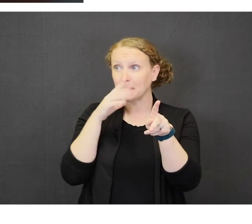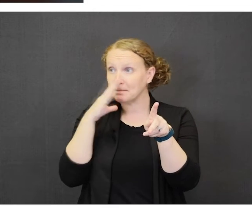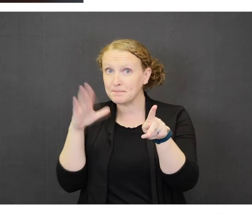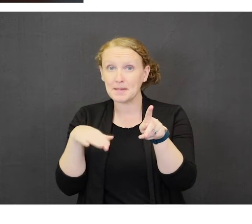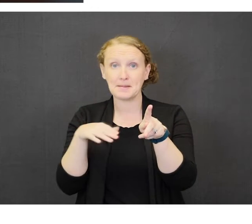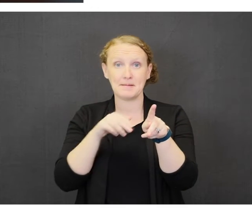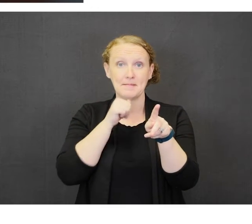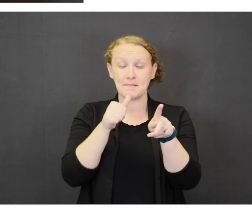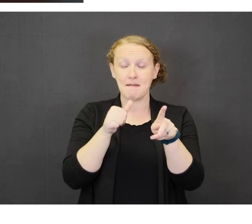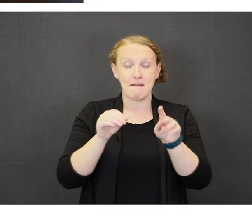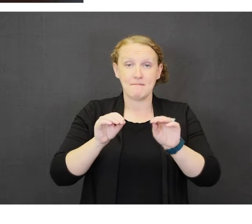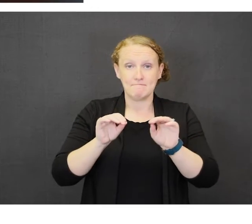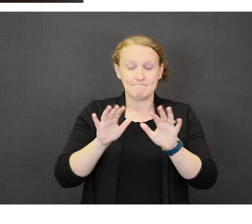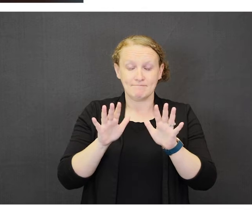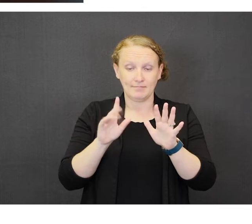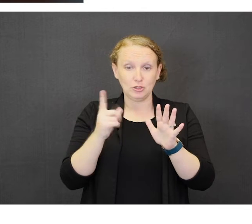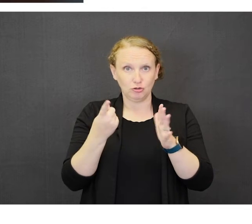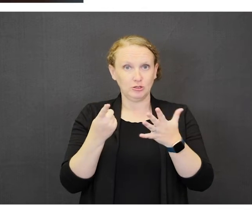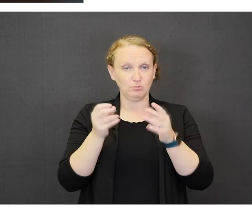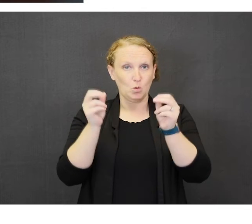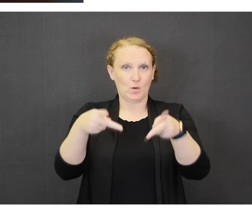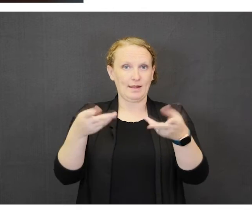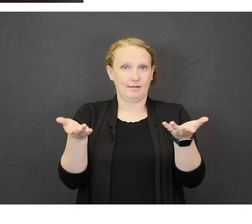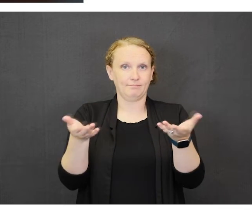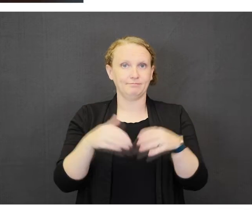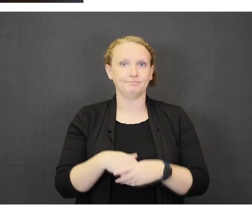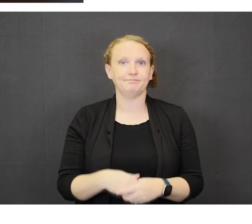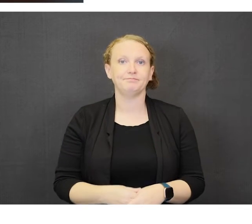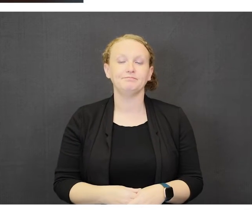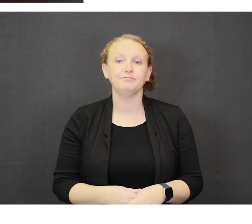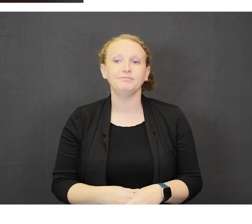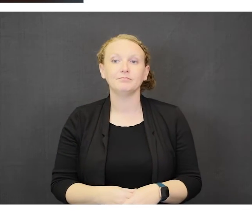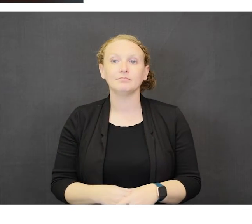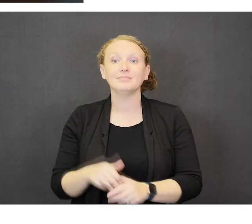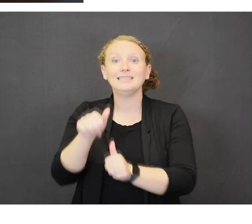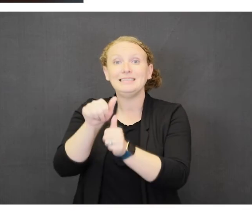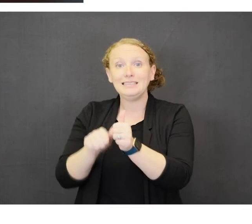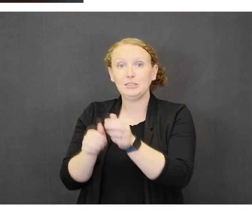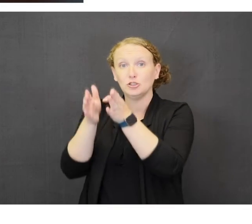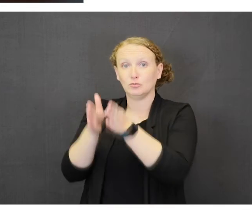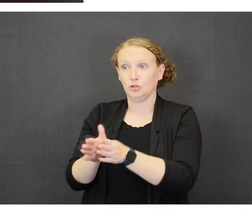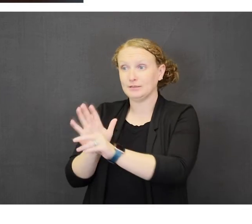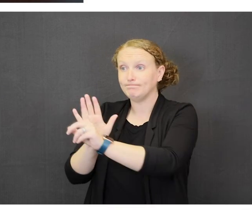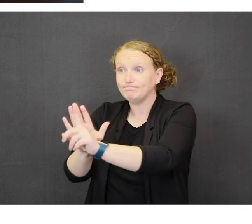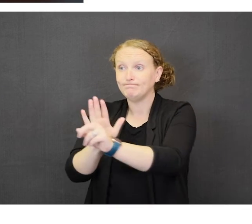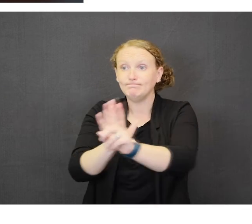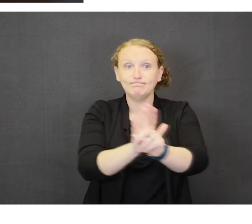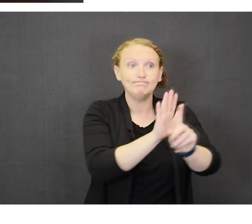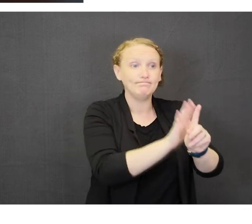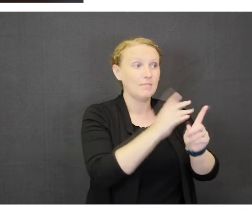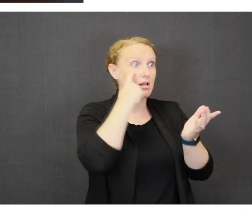Nobody's reaction to their level of perception of threat Her challenge is wrong